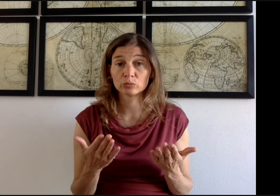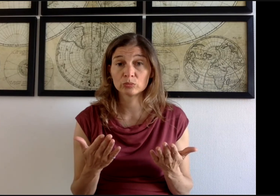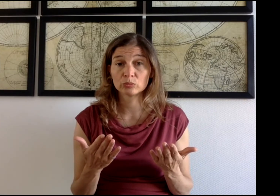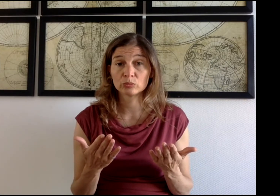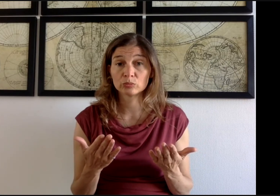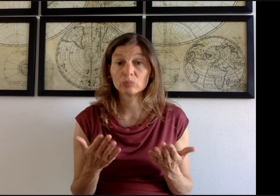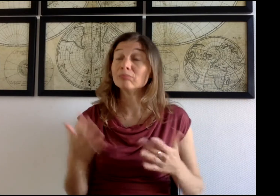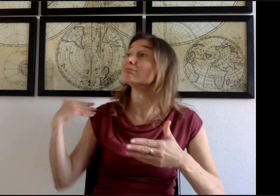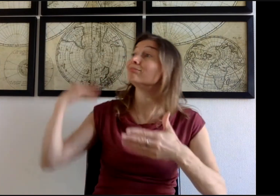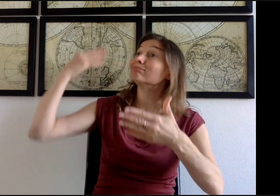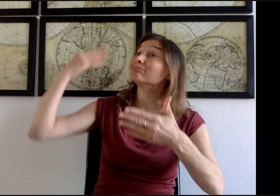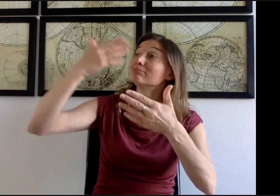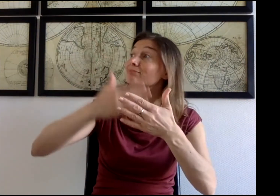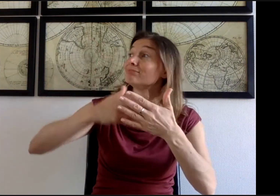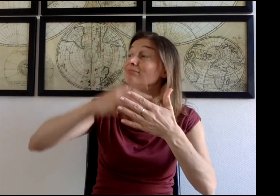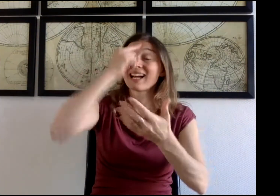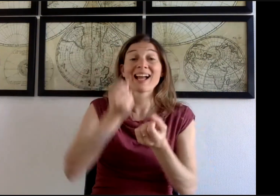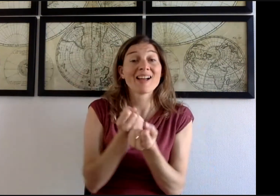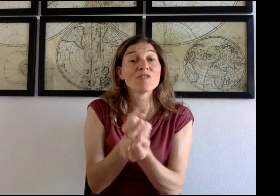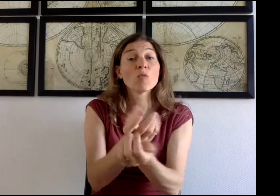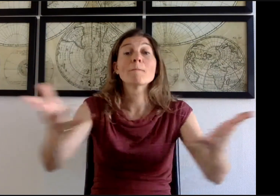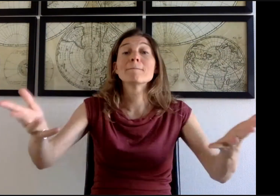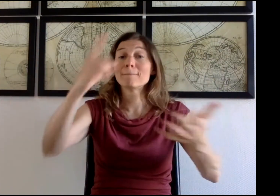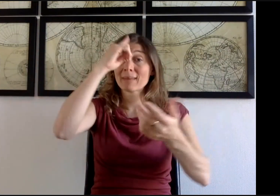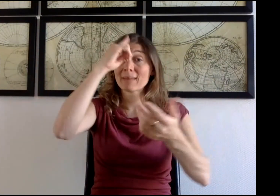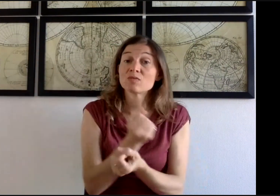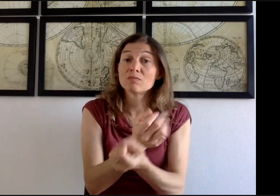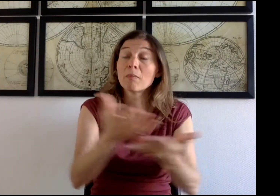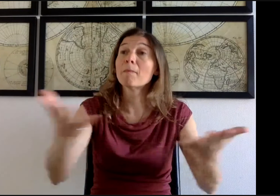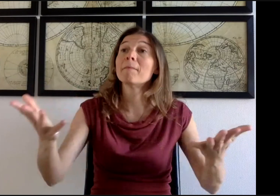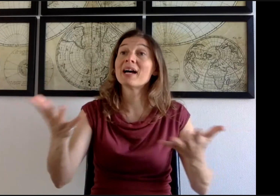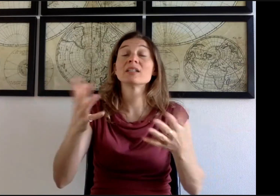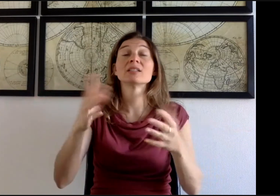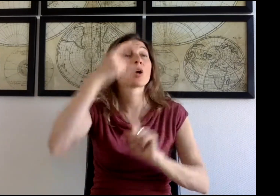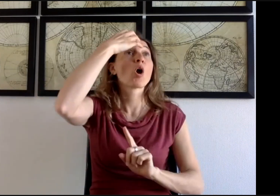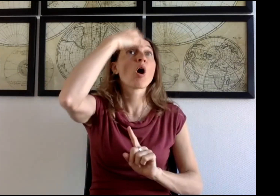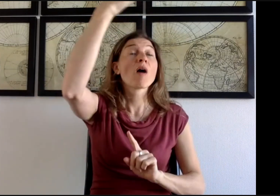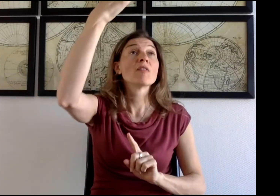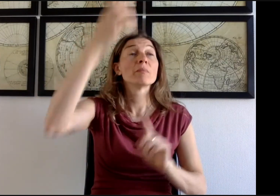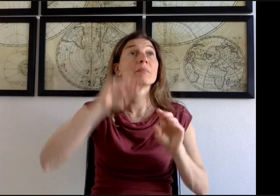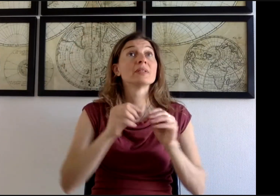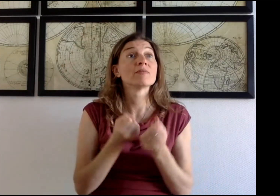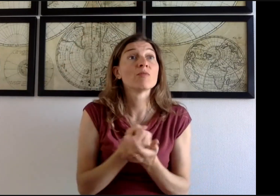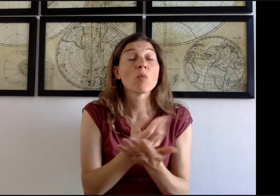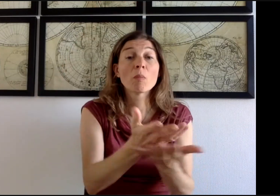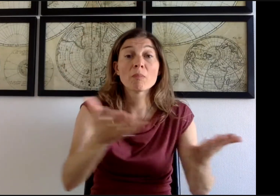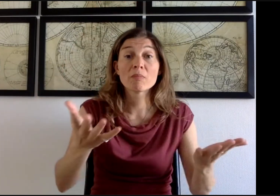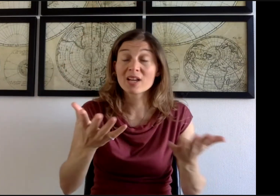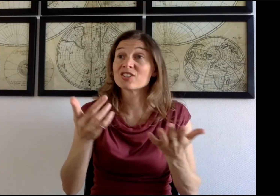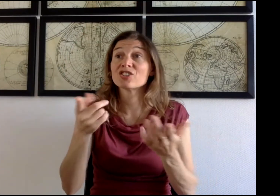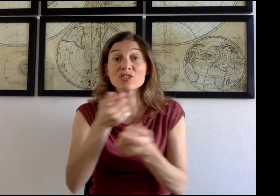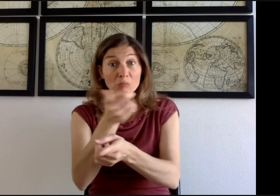of the epidemic, the information of this pandemic?